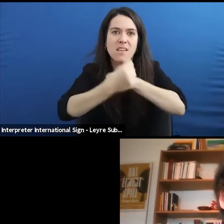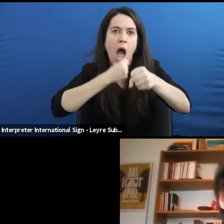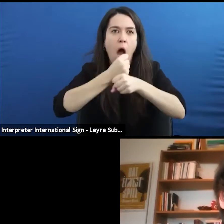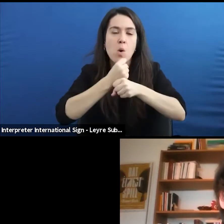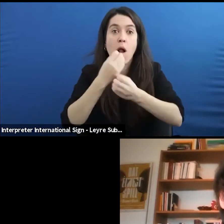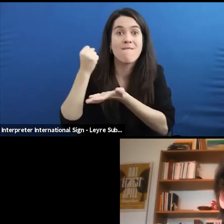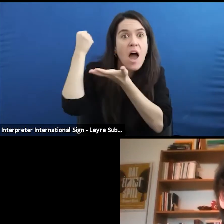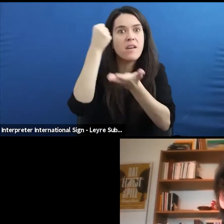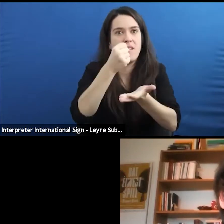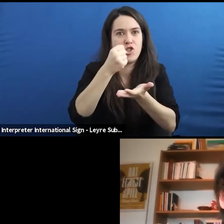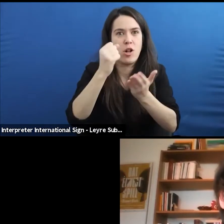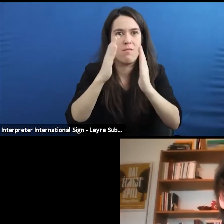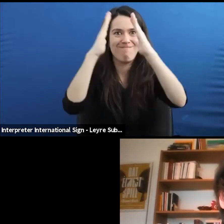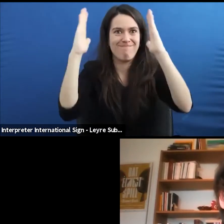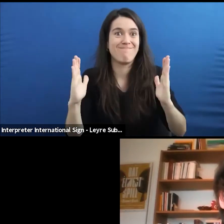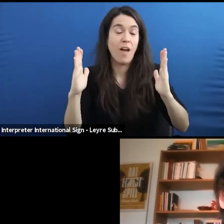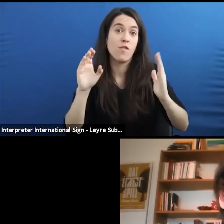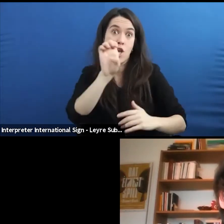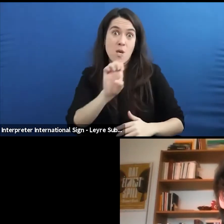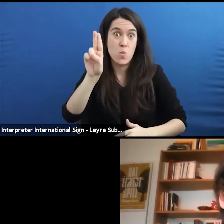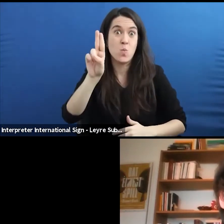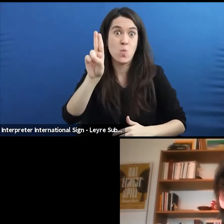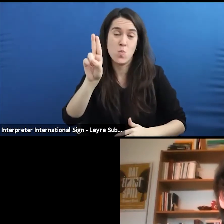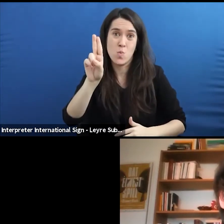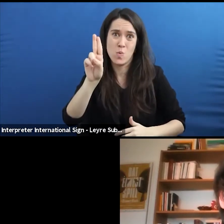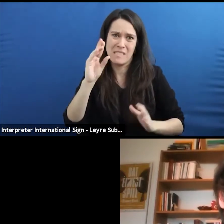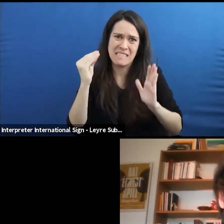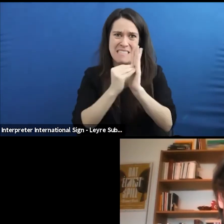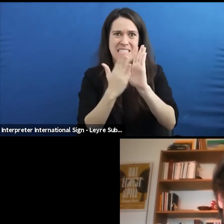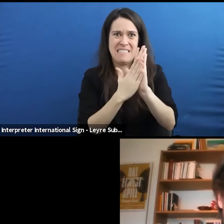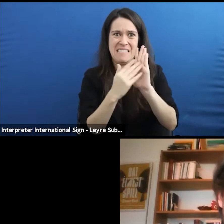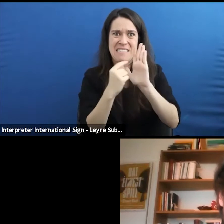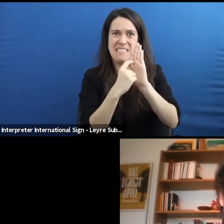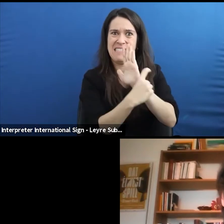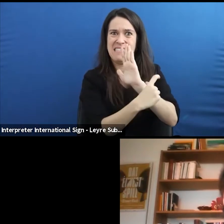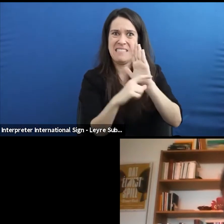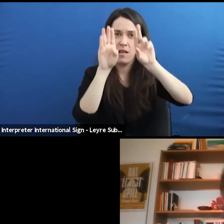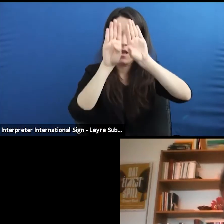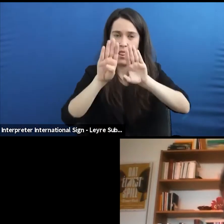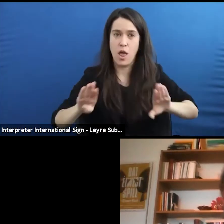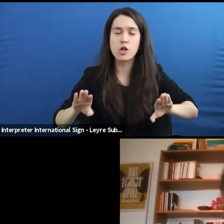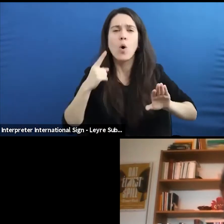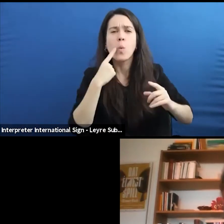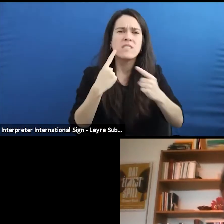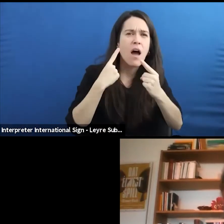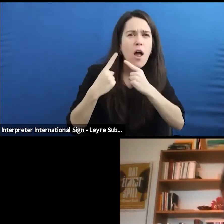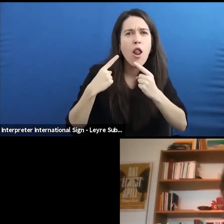have heard from and entered a dialogue with policy makers throughout those three days as well.